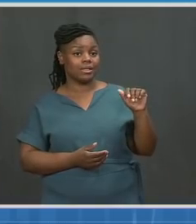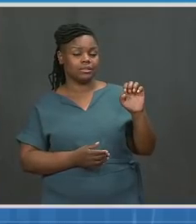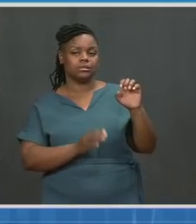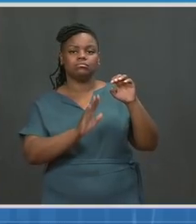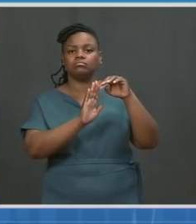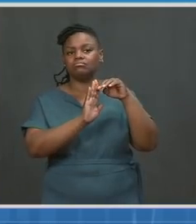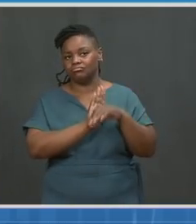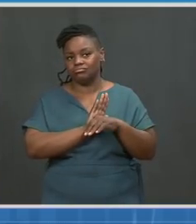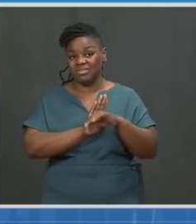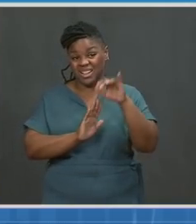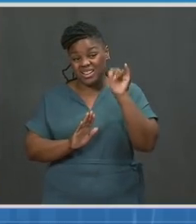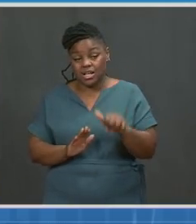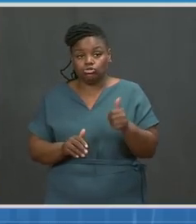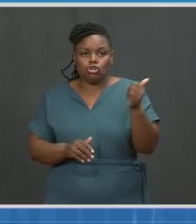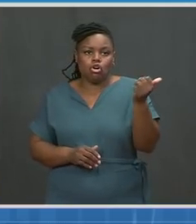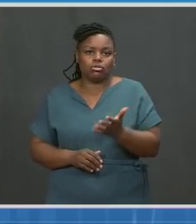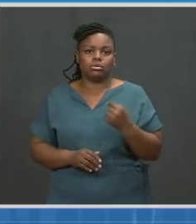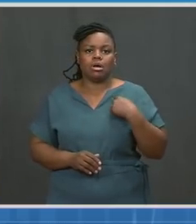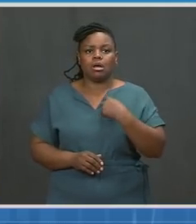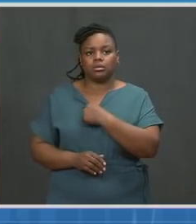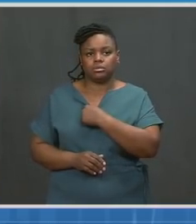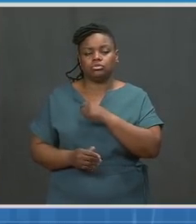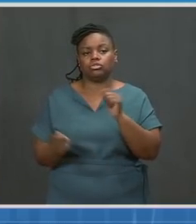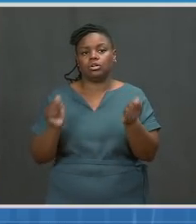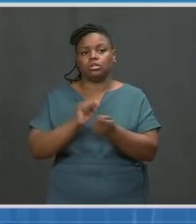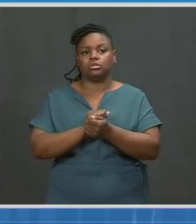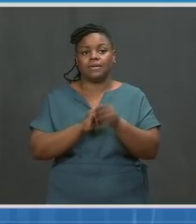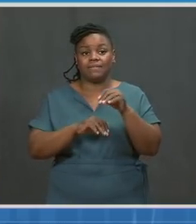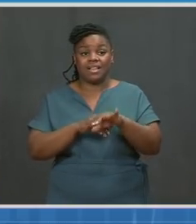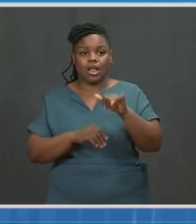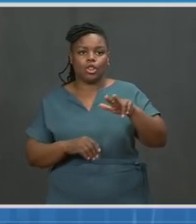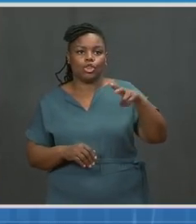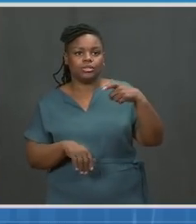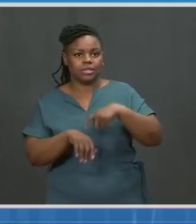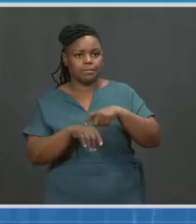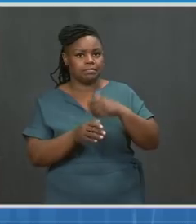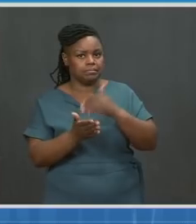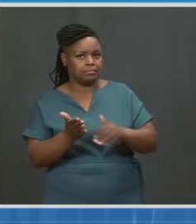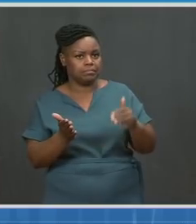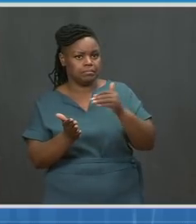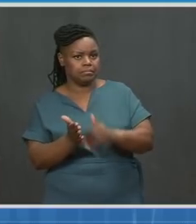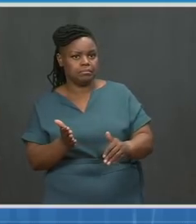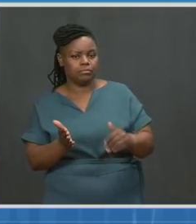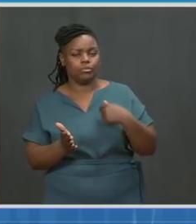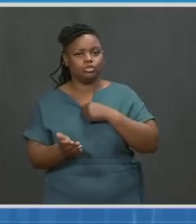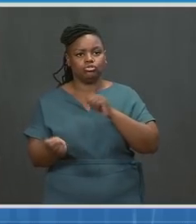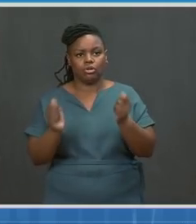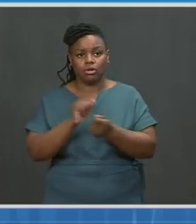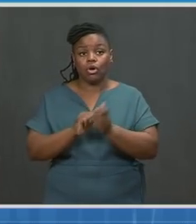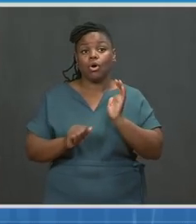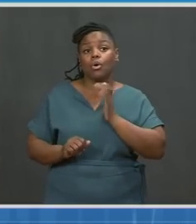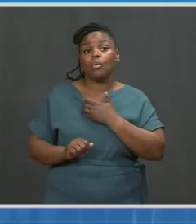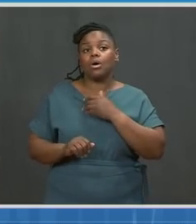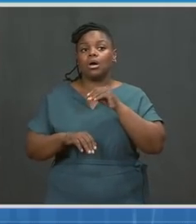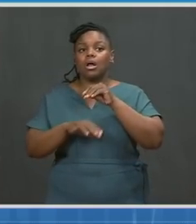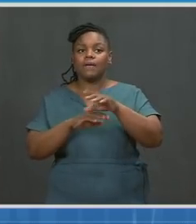As noted, this is the third time we've changed our guidance in -- for fully vaccinated people. And as more people get vaccinated